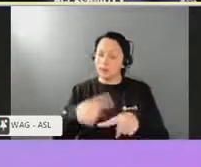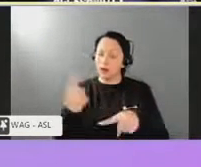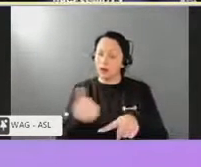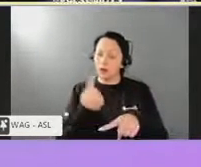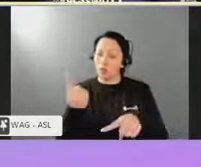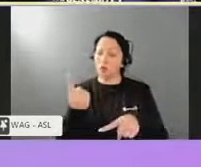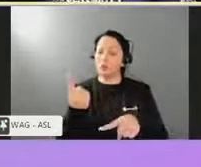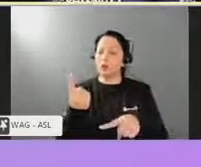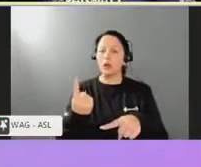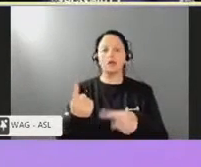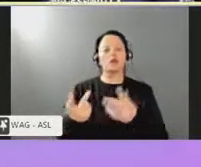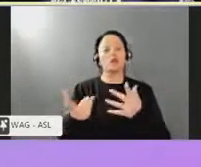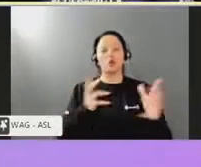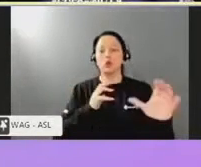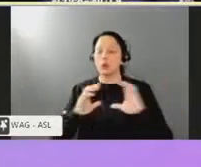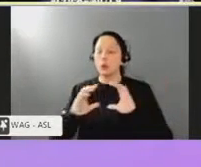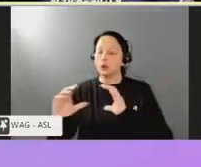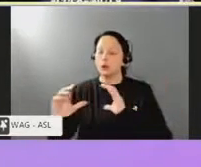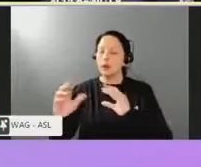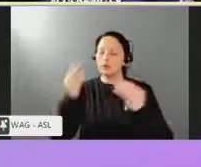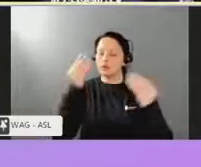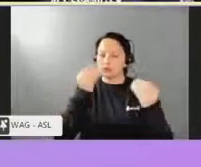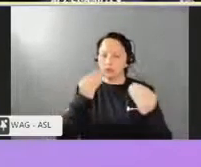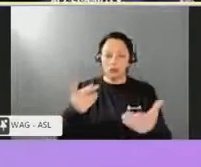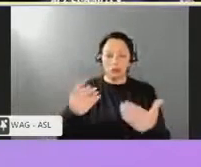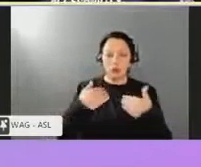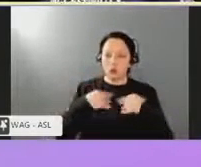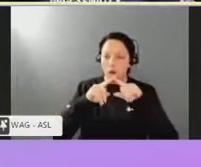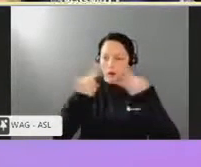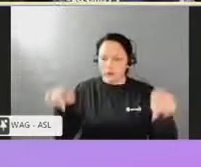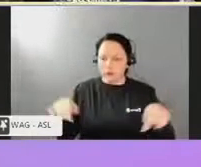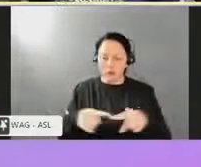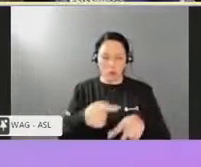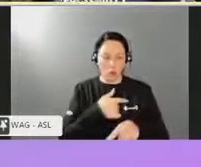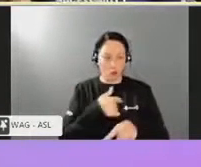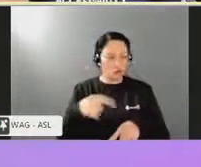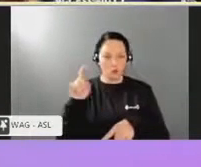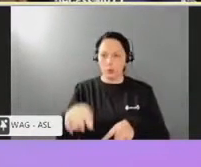presented on slides, marketing collaterals, etcetera? Do depend on color to convey your